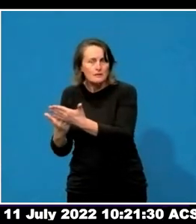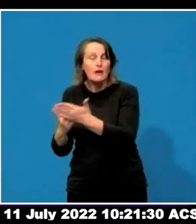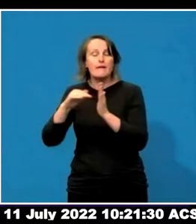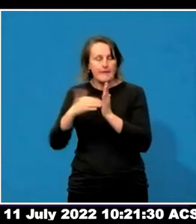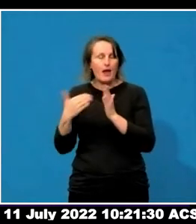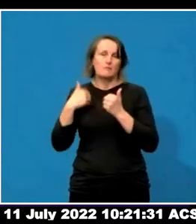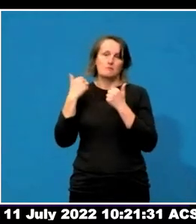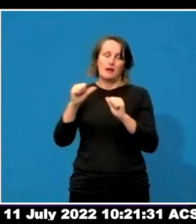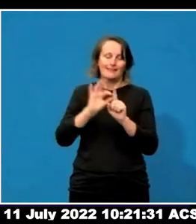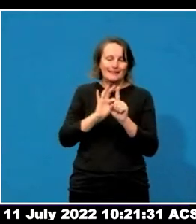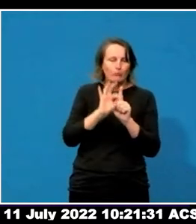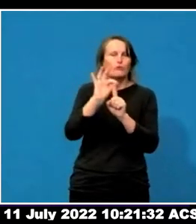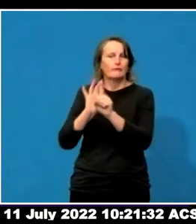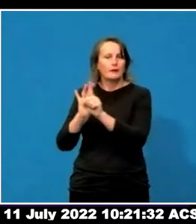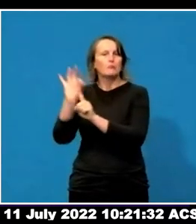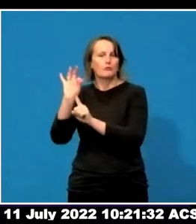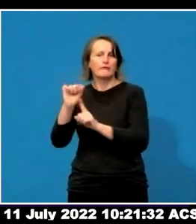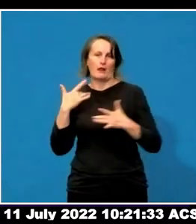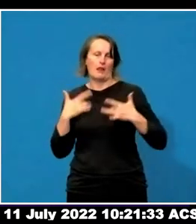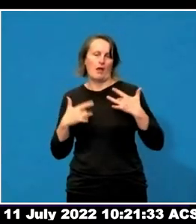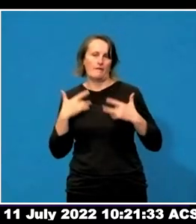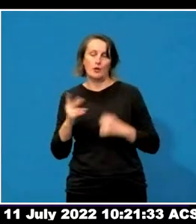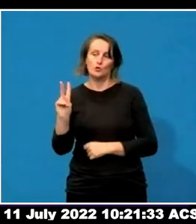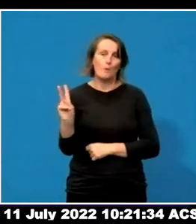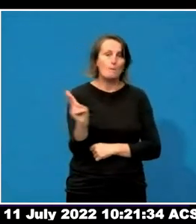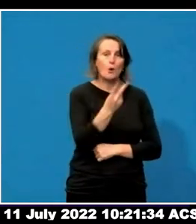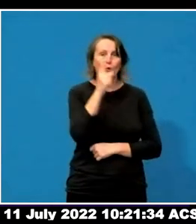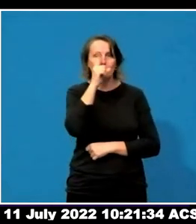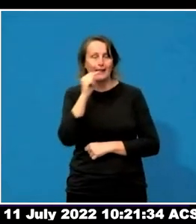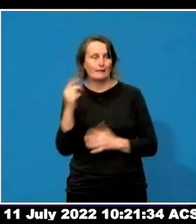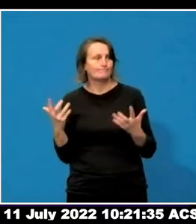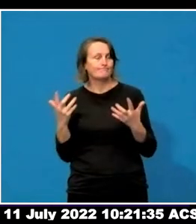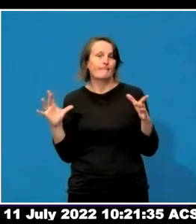and each has been able to meaningfully to engage with the NDIS outside forensic